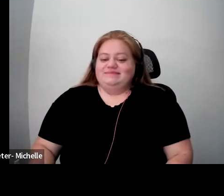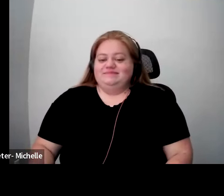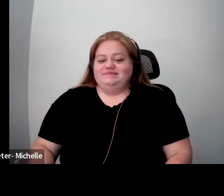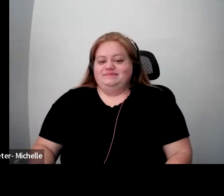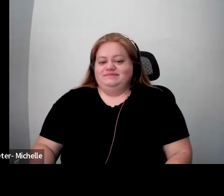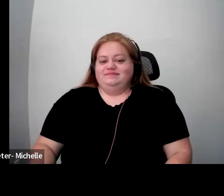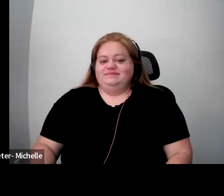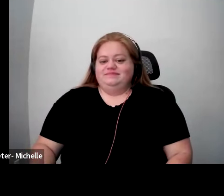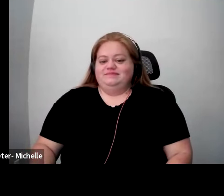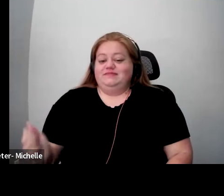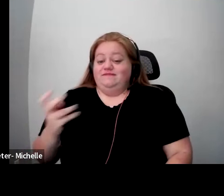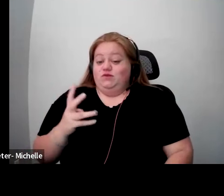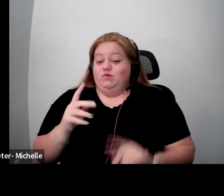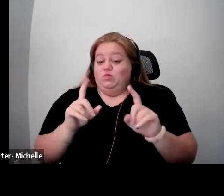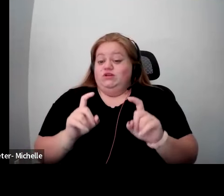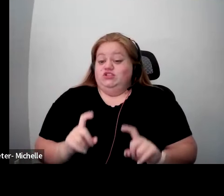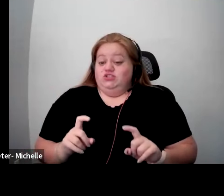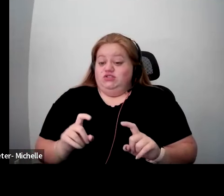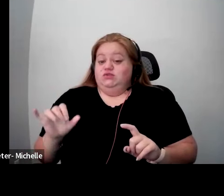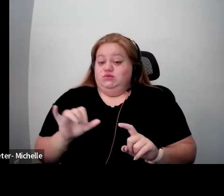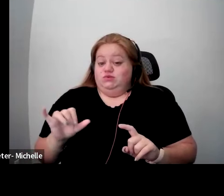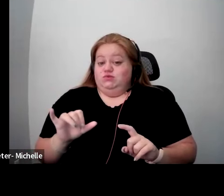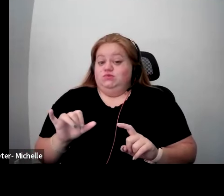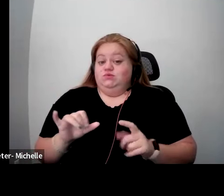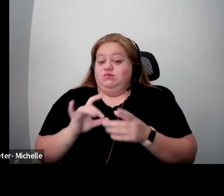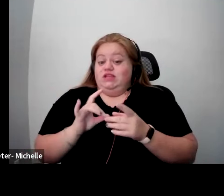There's a number of questions coming in that are asking about